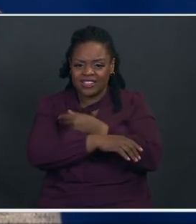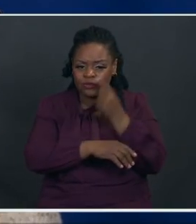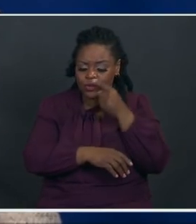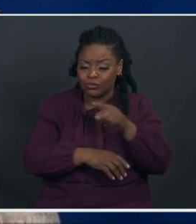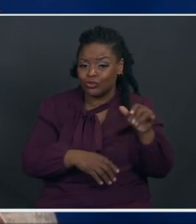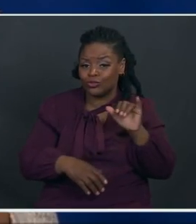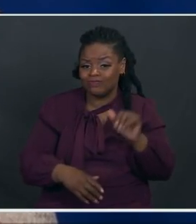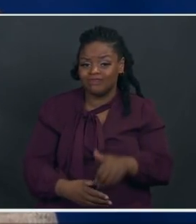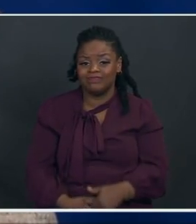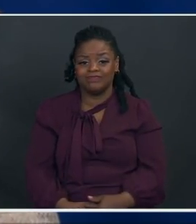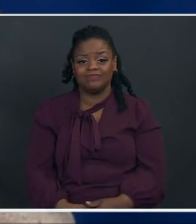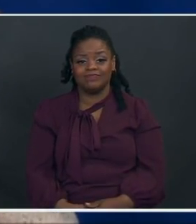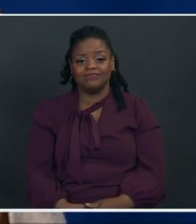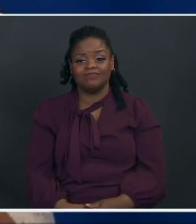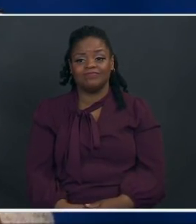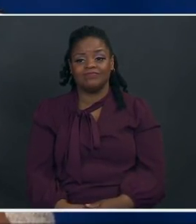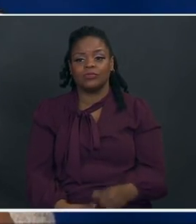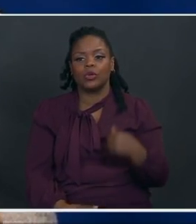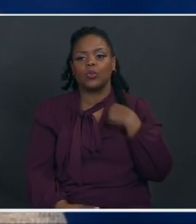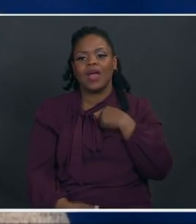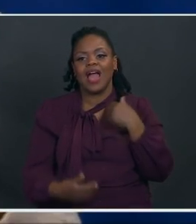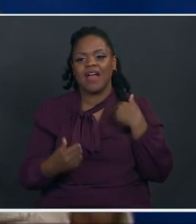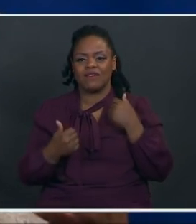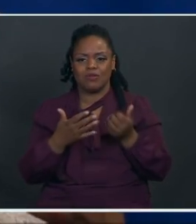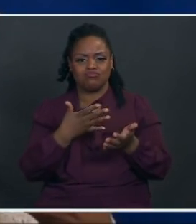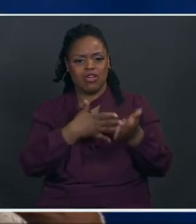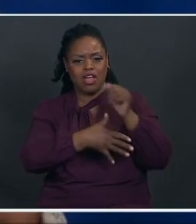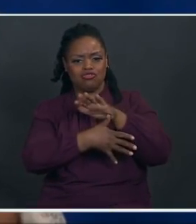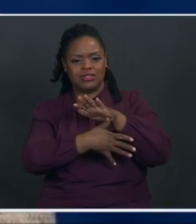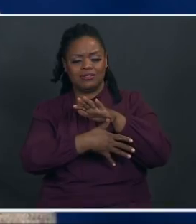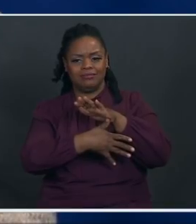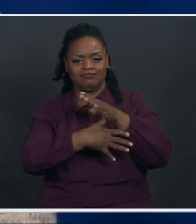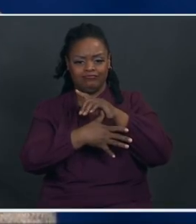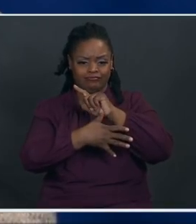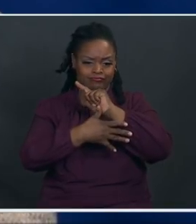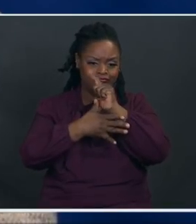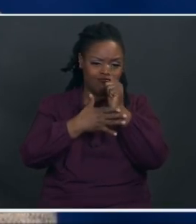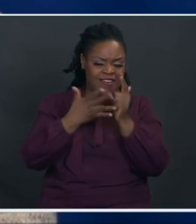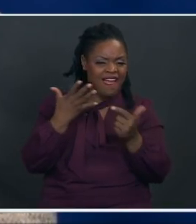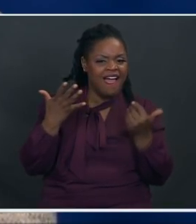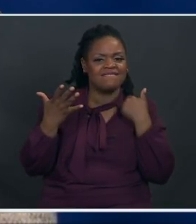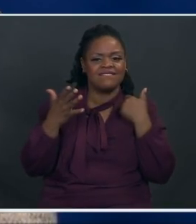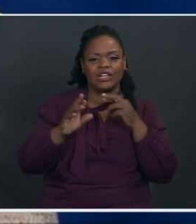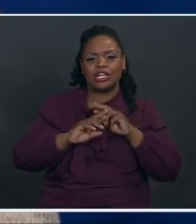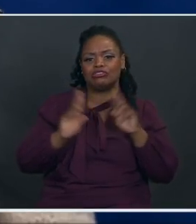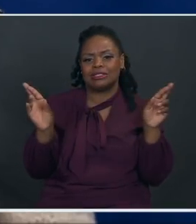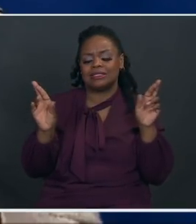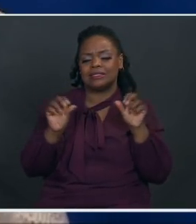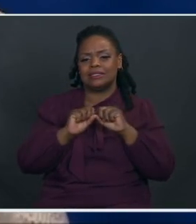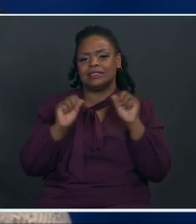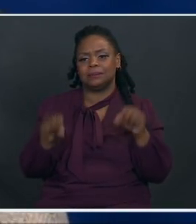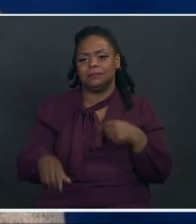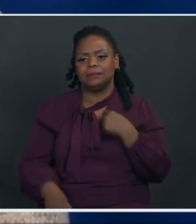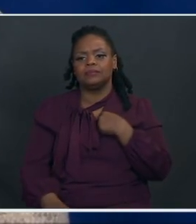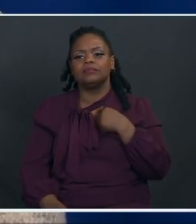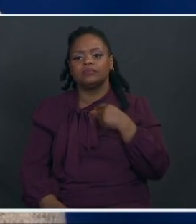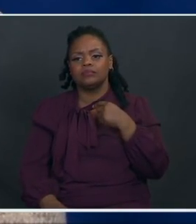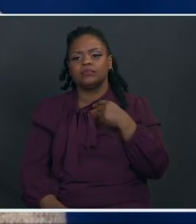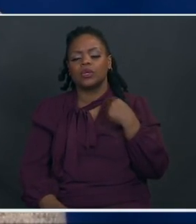And so, I think that's the key is when we say, you know, everyone over a specific age is eligible, that we're going to have to take an extra step